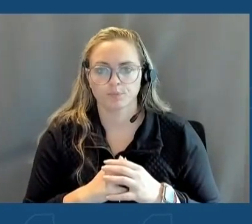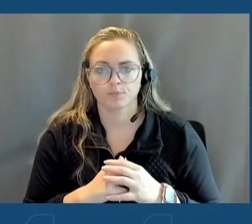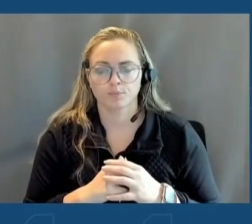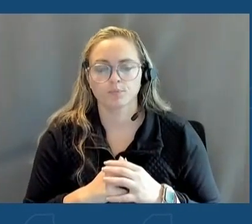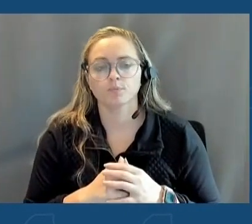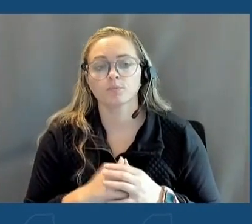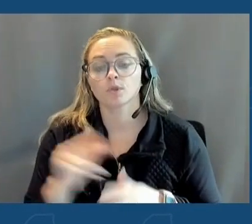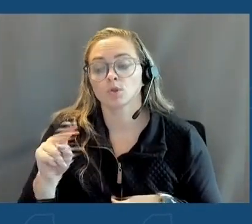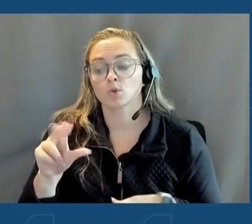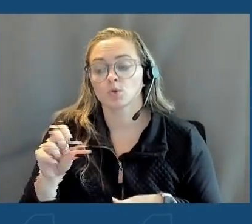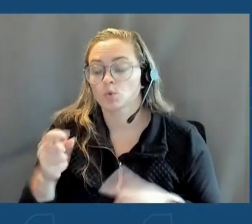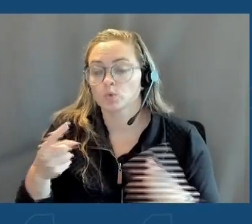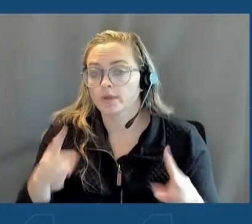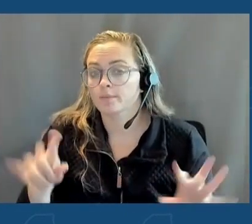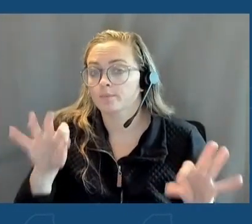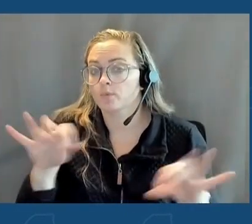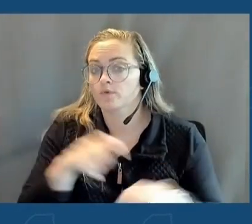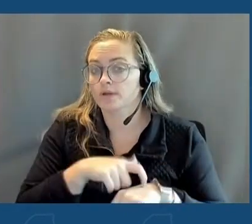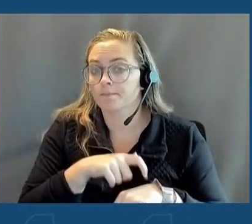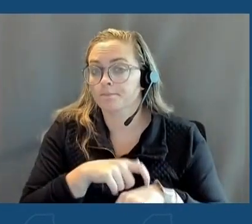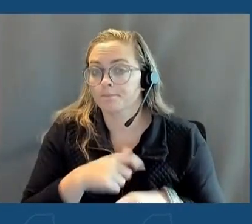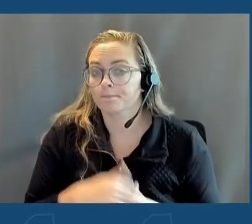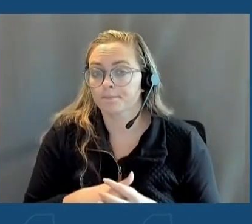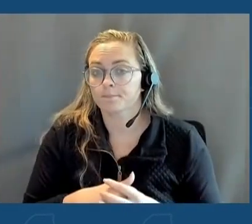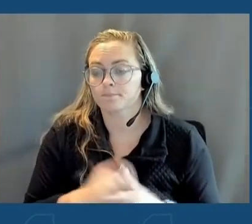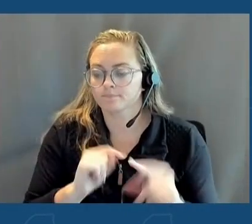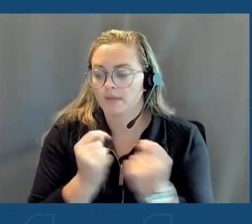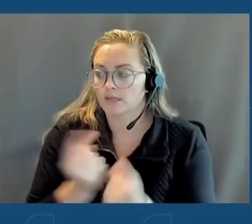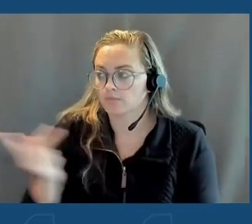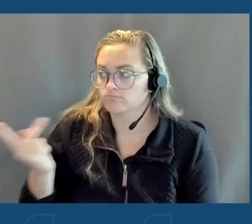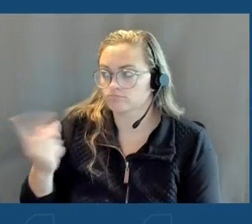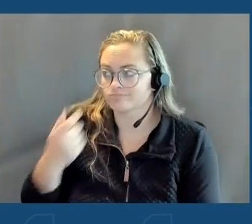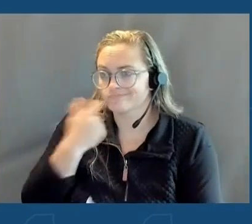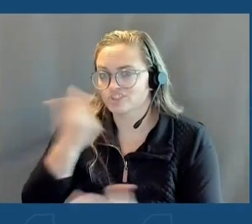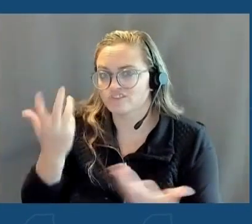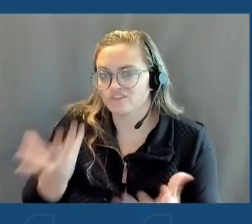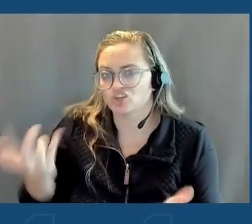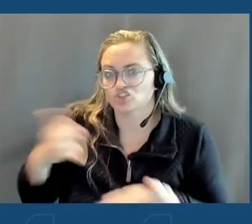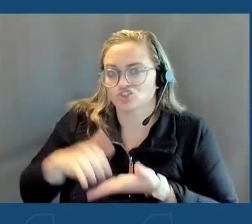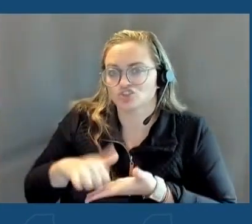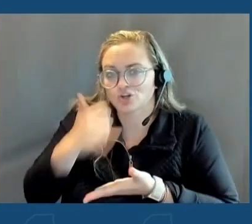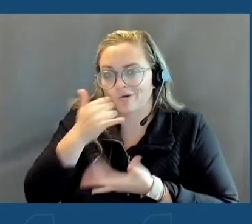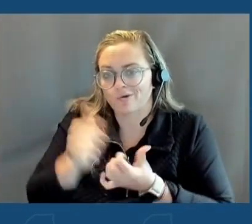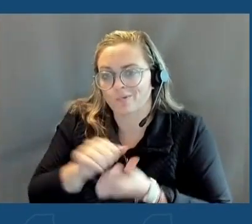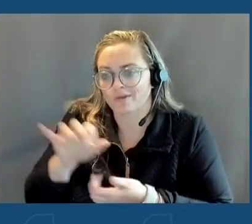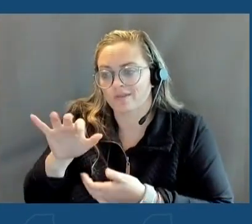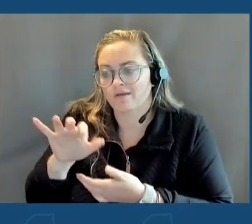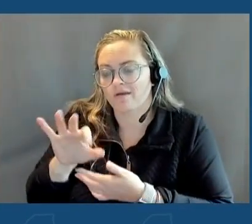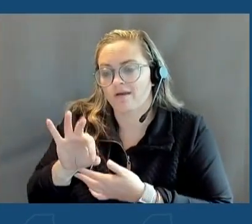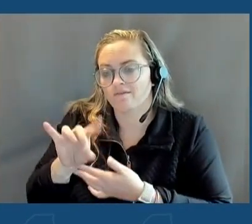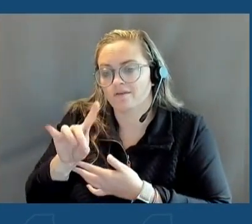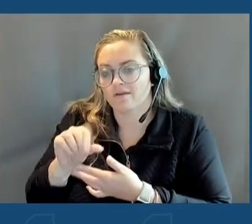TREAT IT AND LESSEN THE IMPACT, HOW TO FIGHT NEW STRAINS AND HOW TO FIGHT THE NEW VARIANTS . THAT IS THE FIGHT WE ARE IN